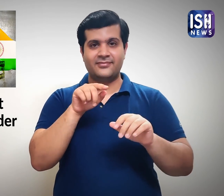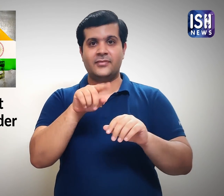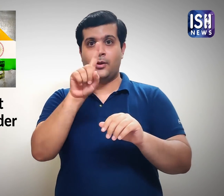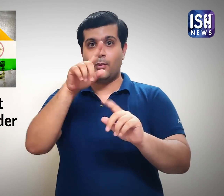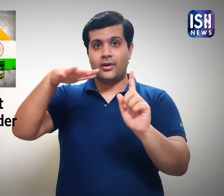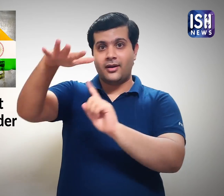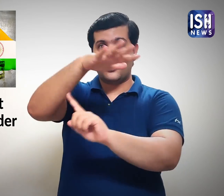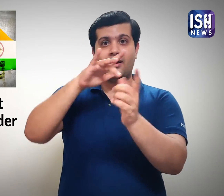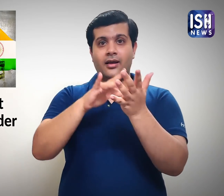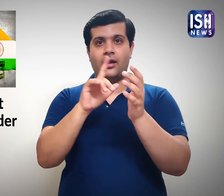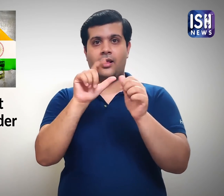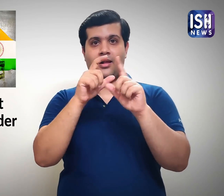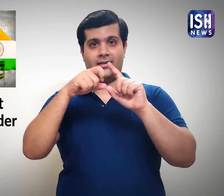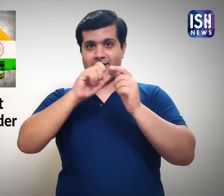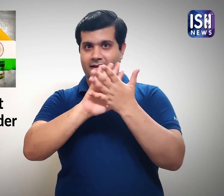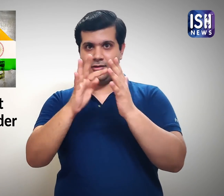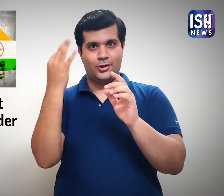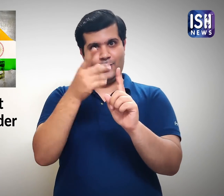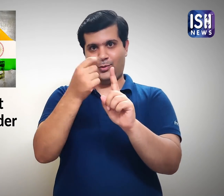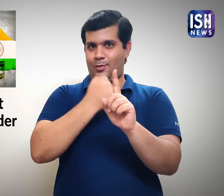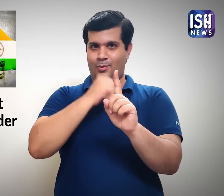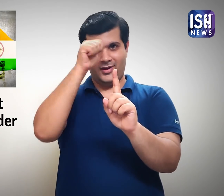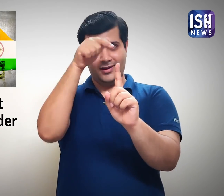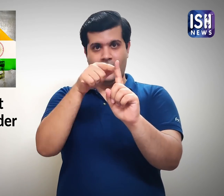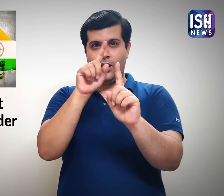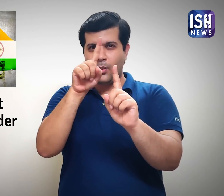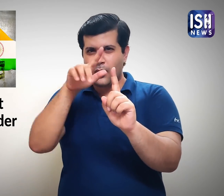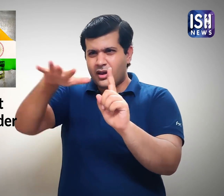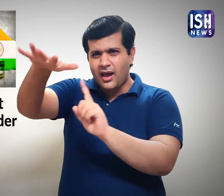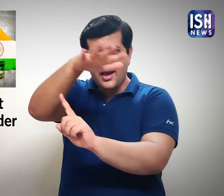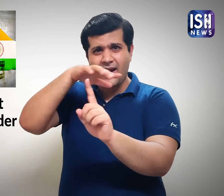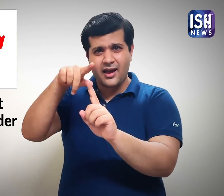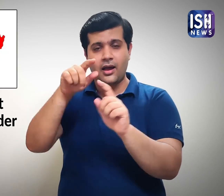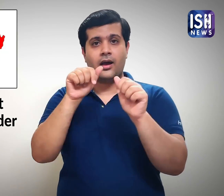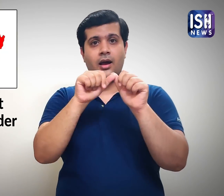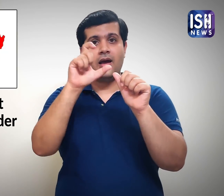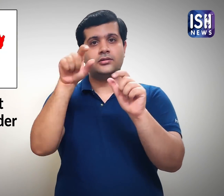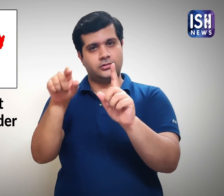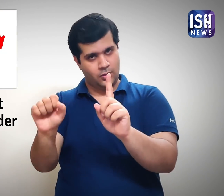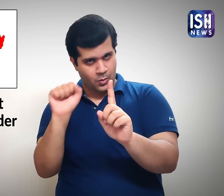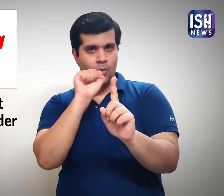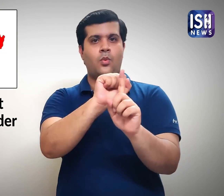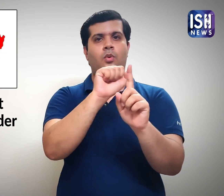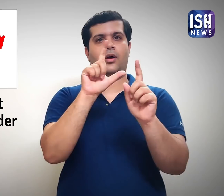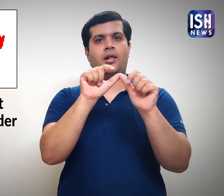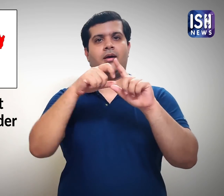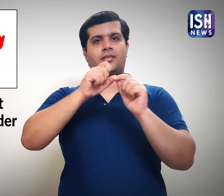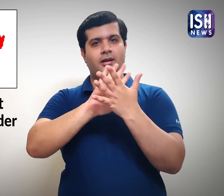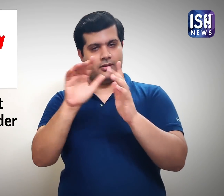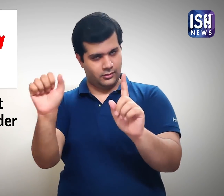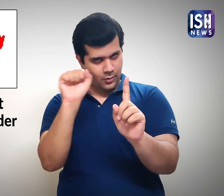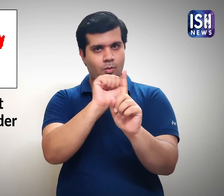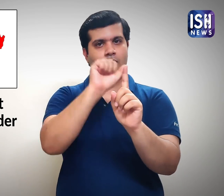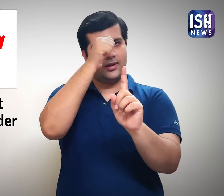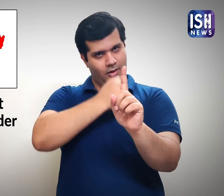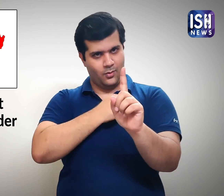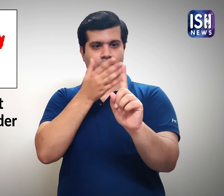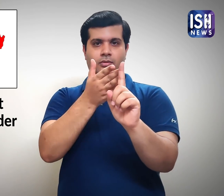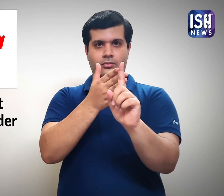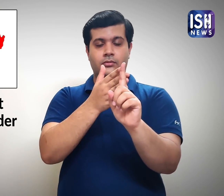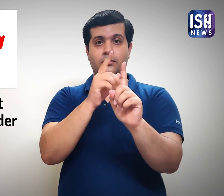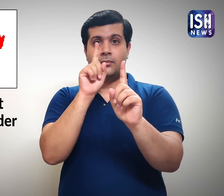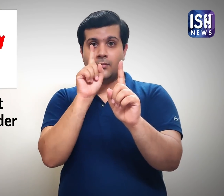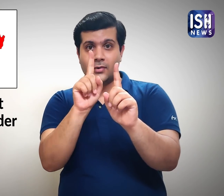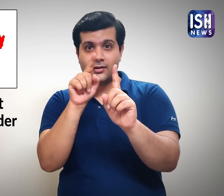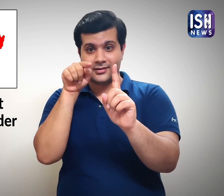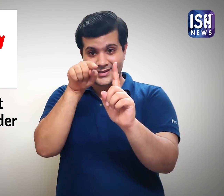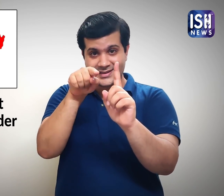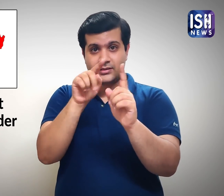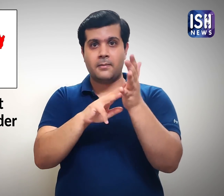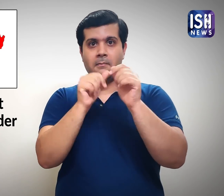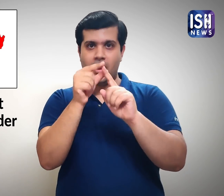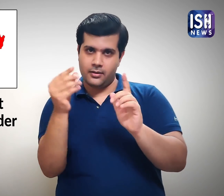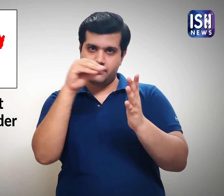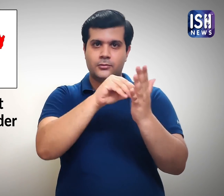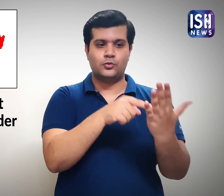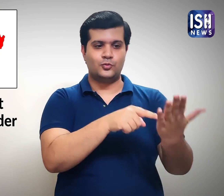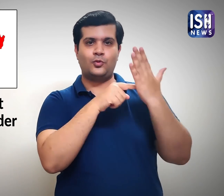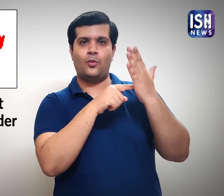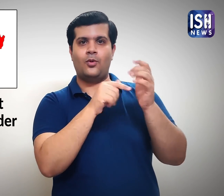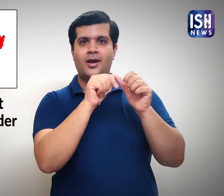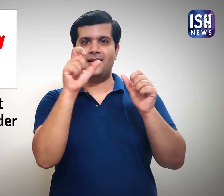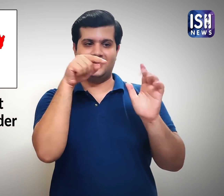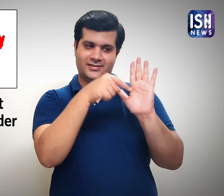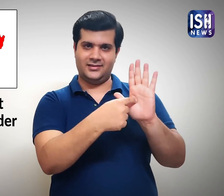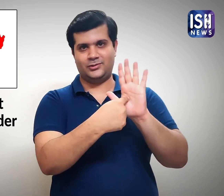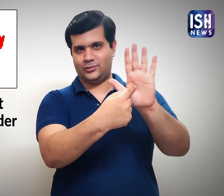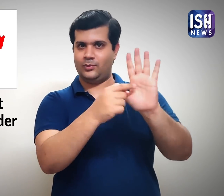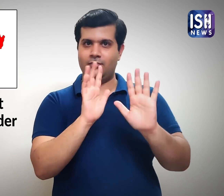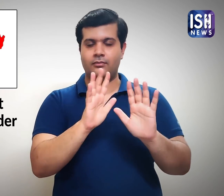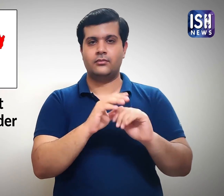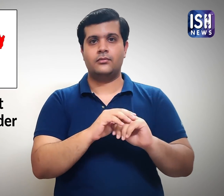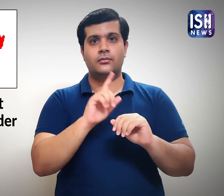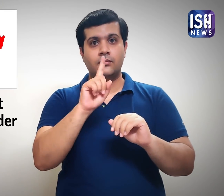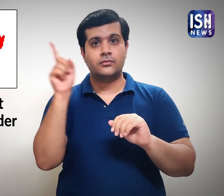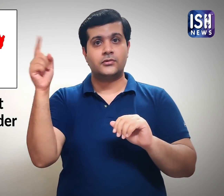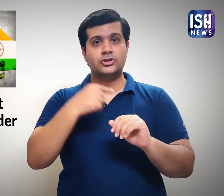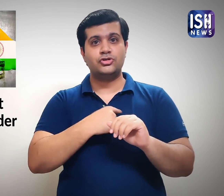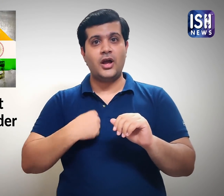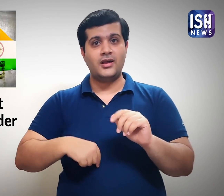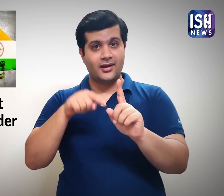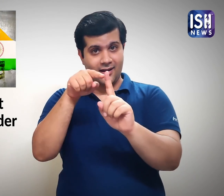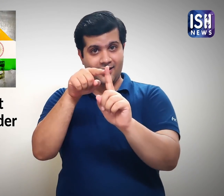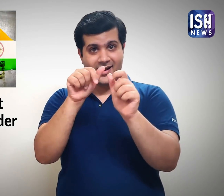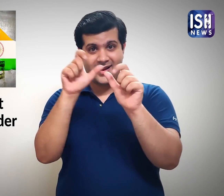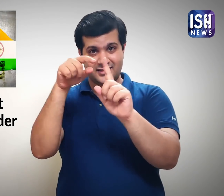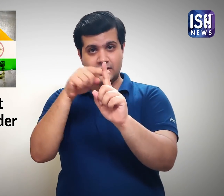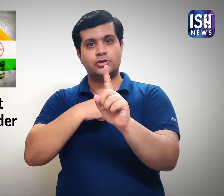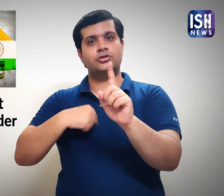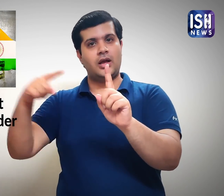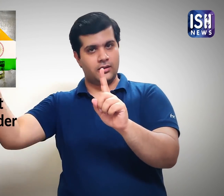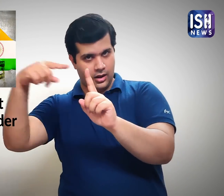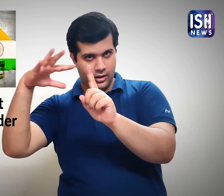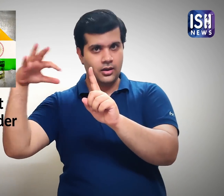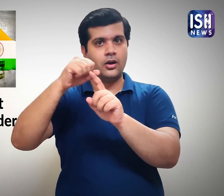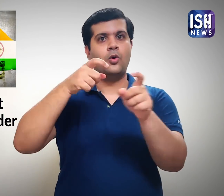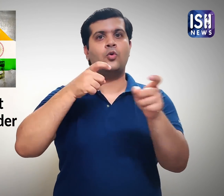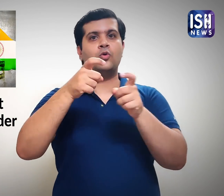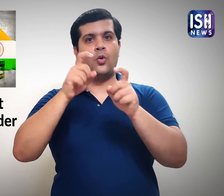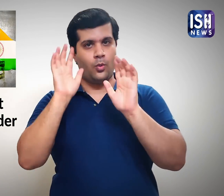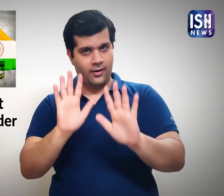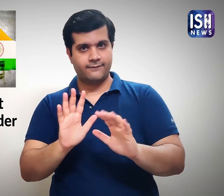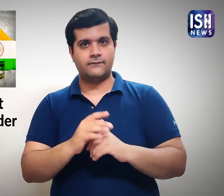The map if new Ladakh included Aksai Chin, an area India which is India’s but is controlled by China.